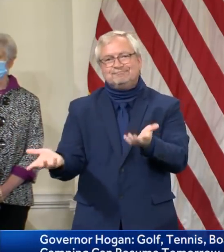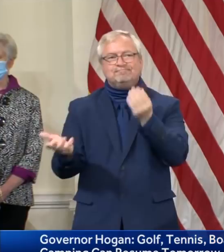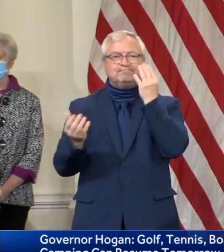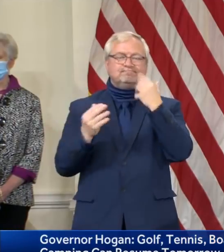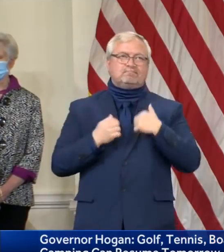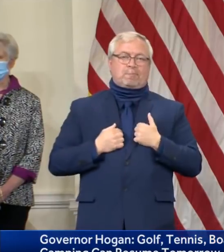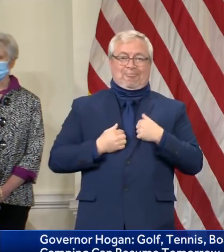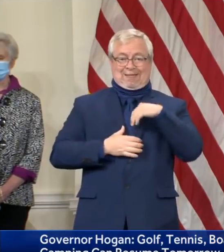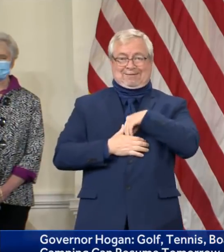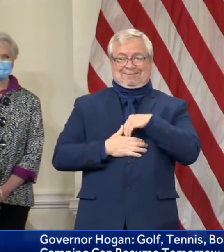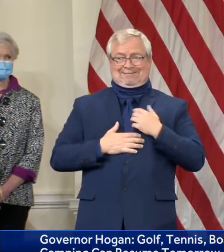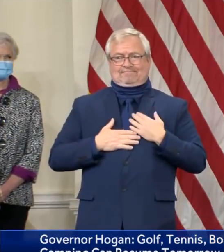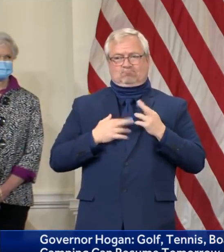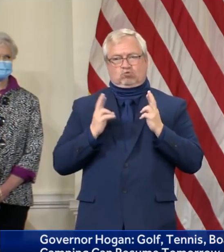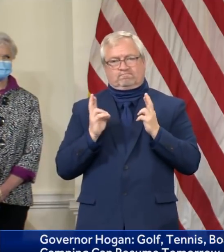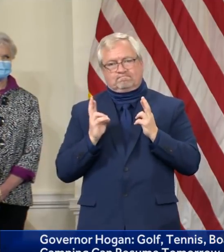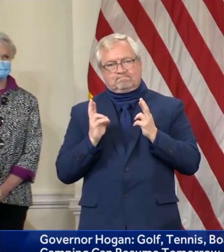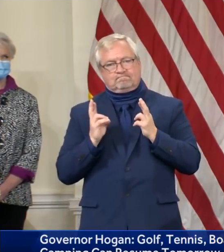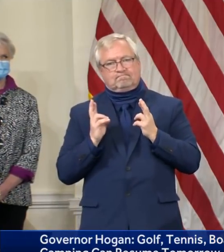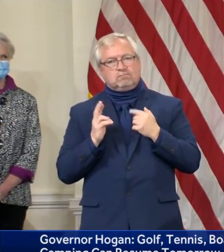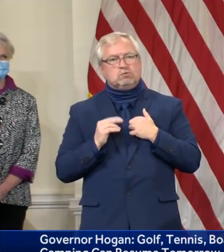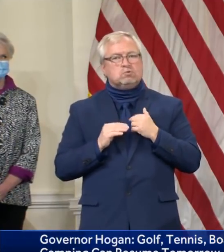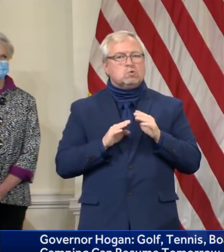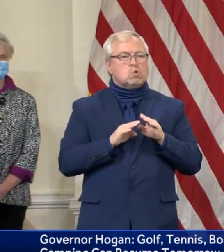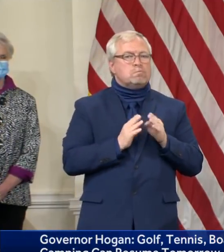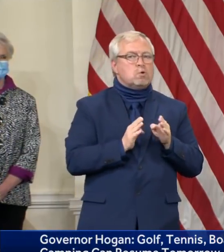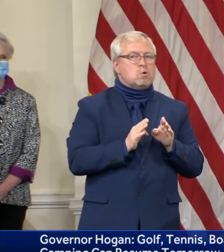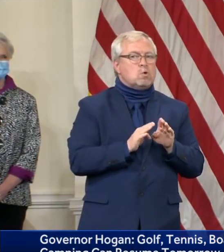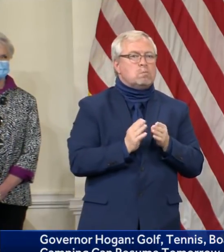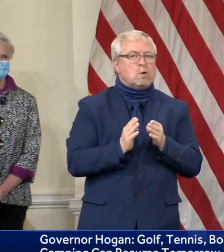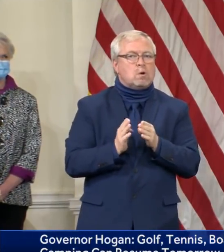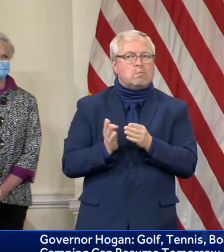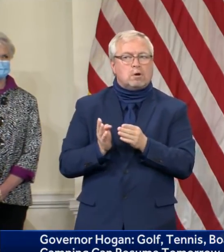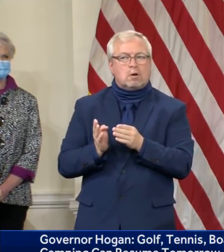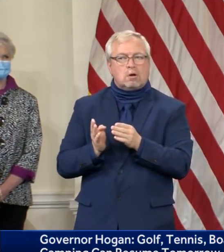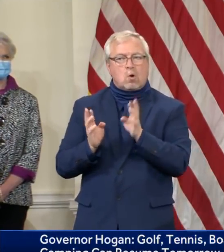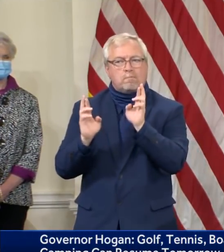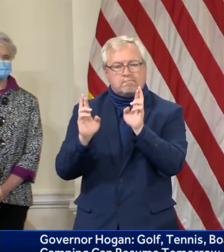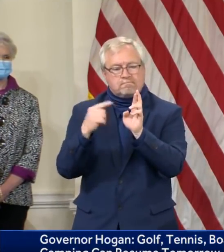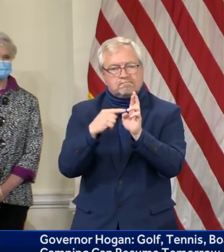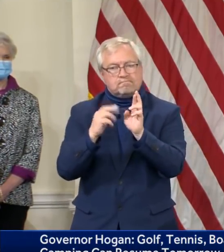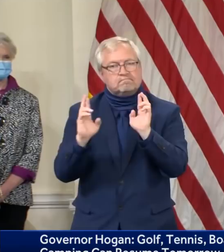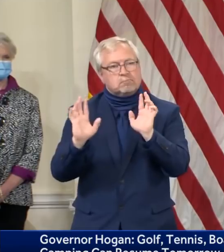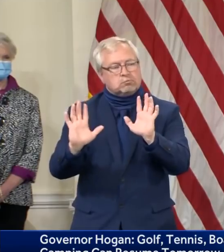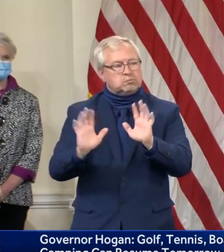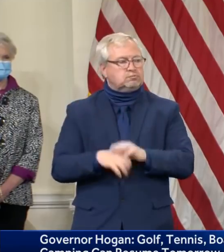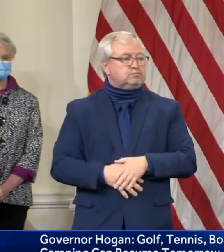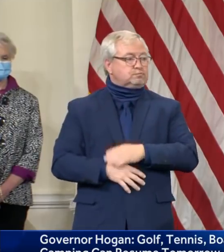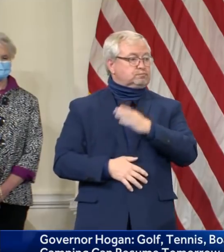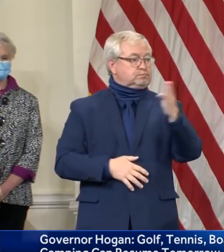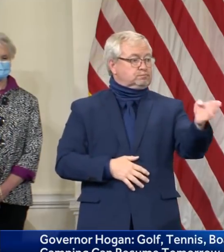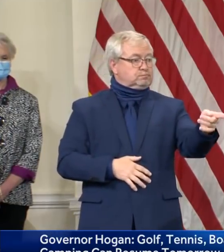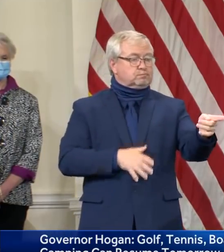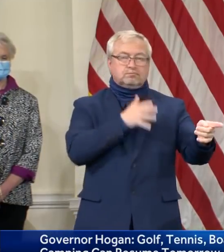THAT WOULD BE IN THE SAME TIMEFRAME.